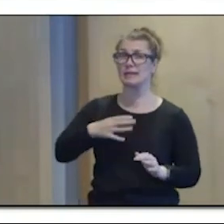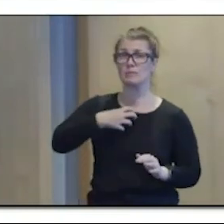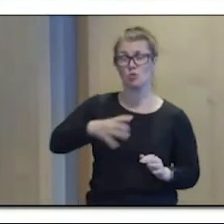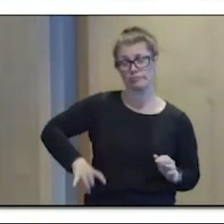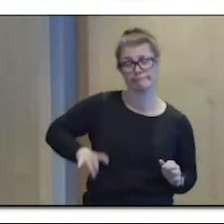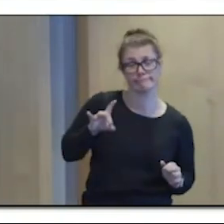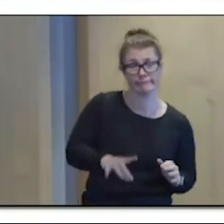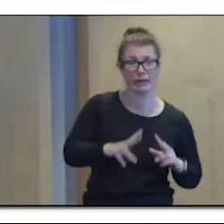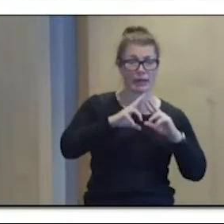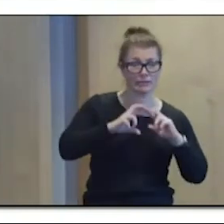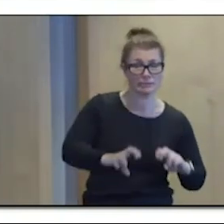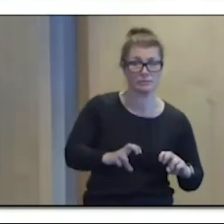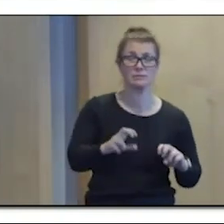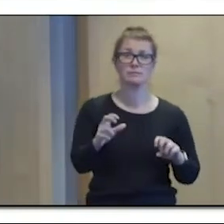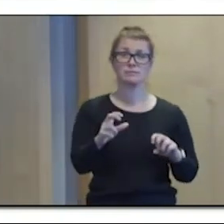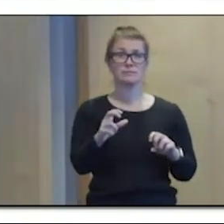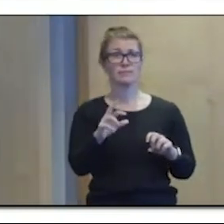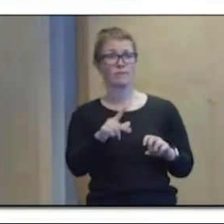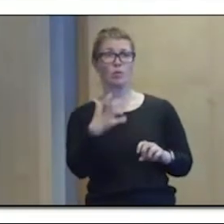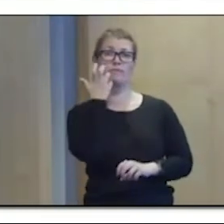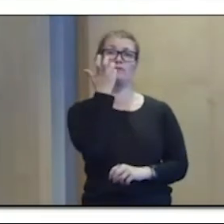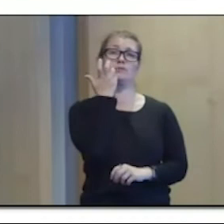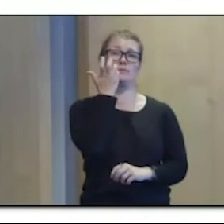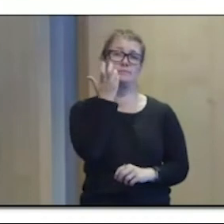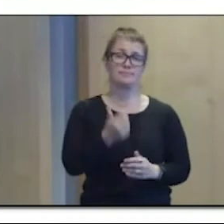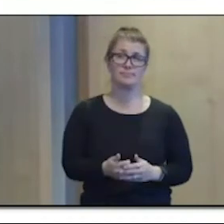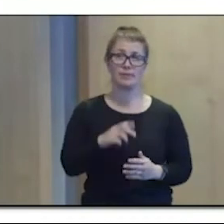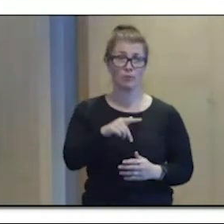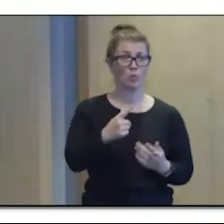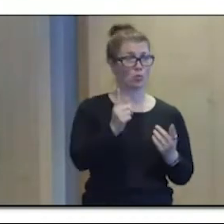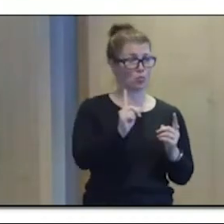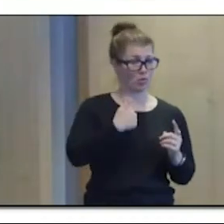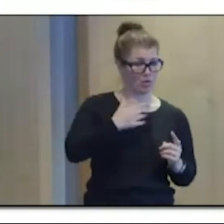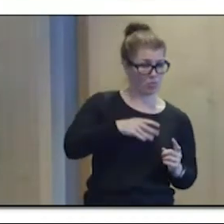infrastructure that we need for the future for the things that we want to do the way we want to go,